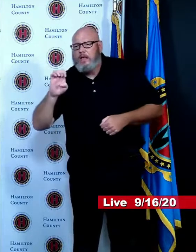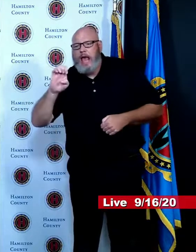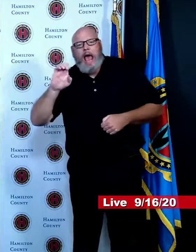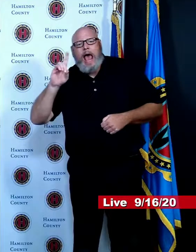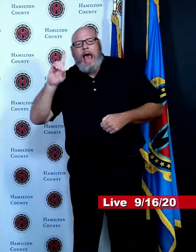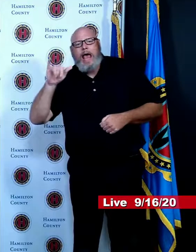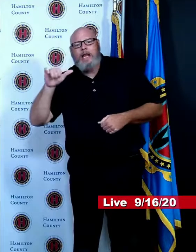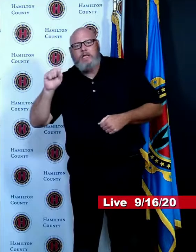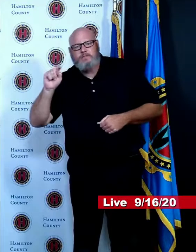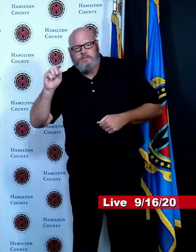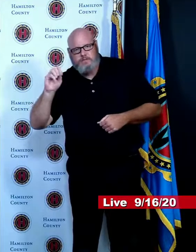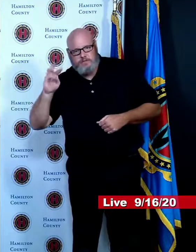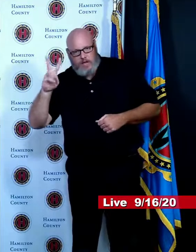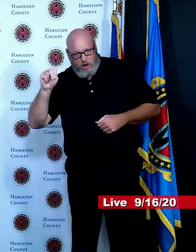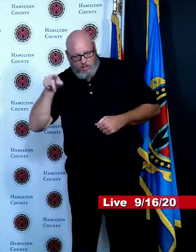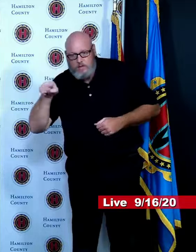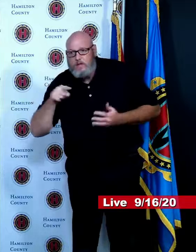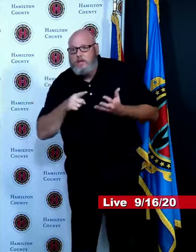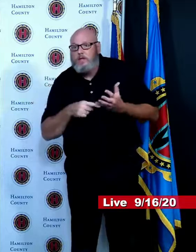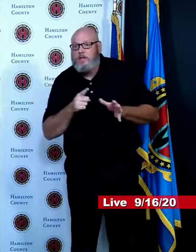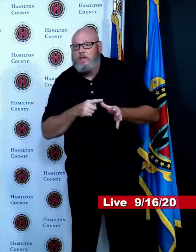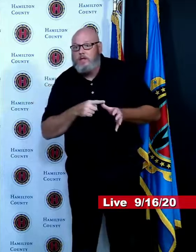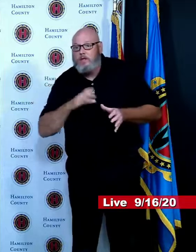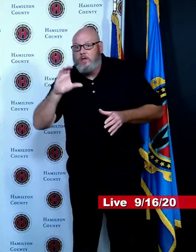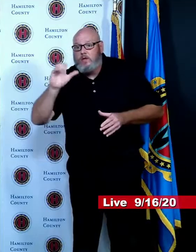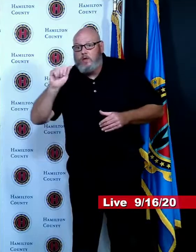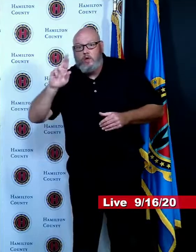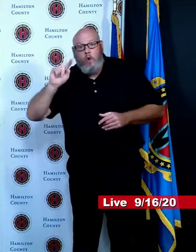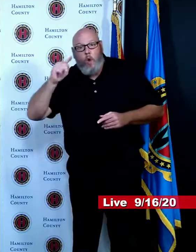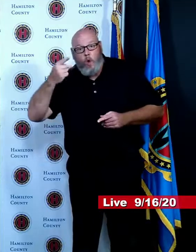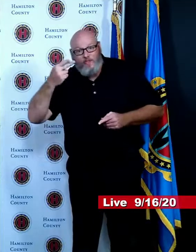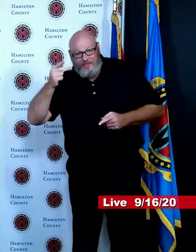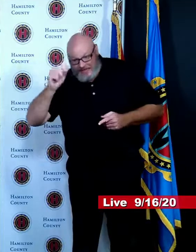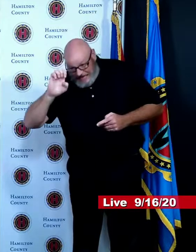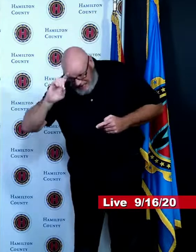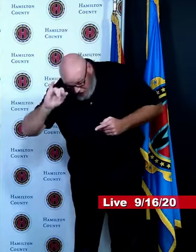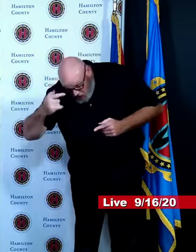neighborhoods please visit the census you can do so